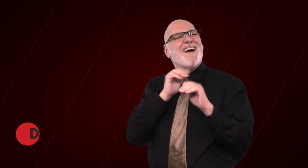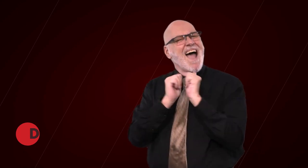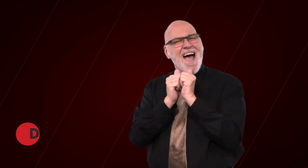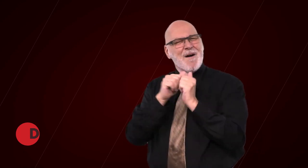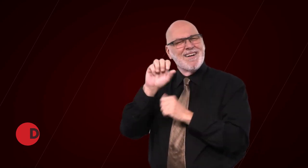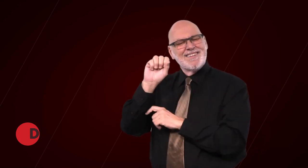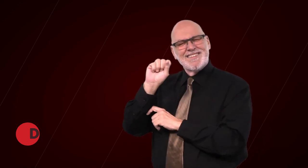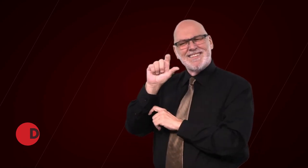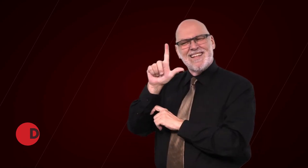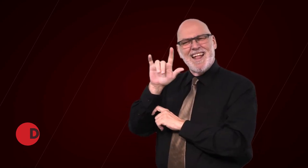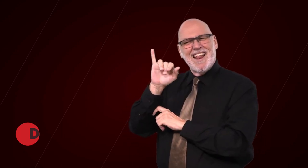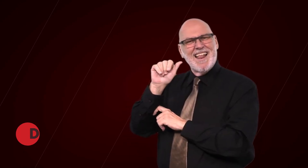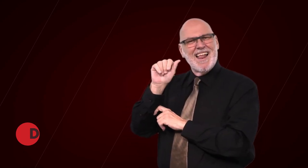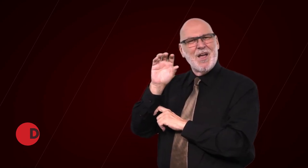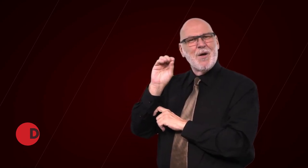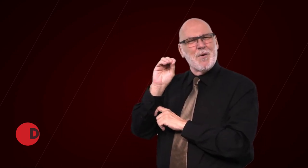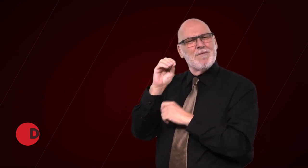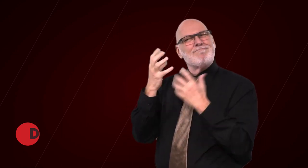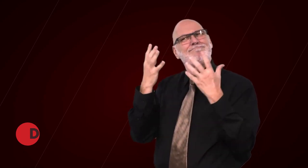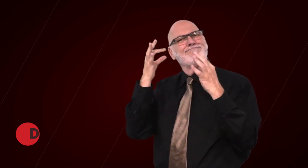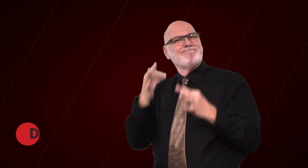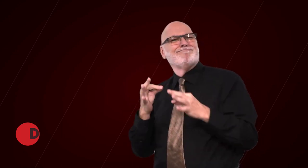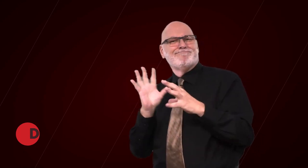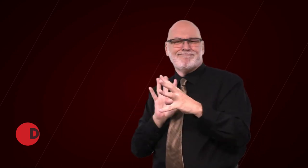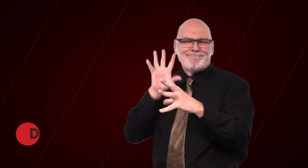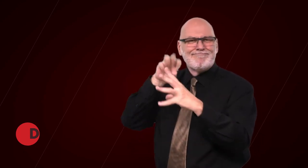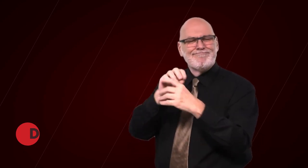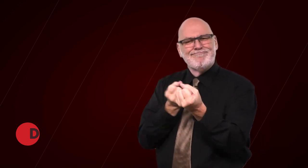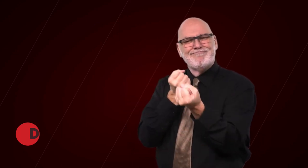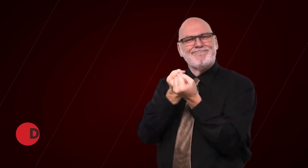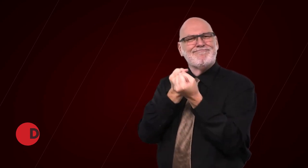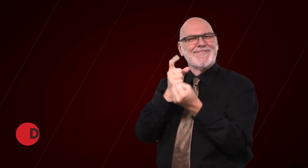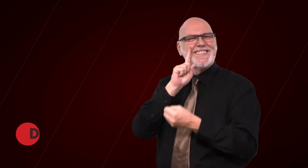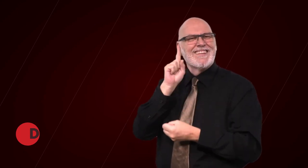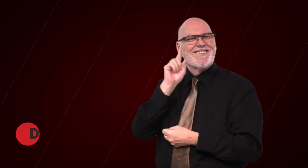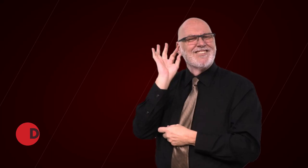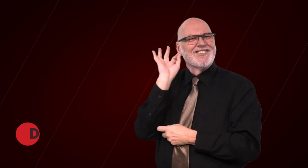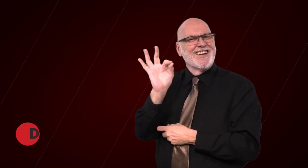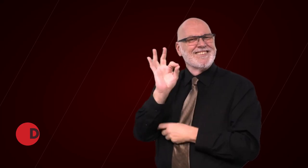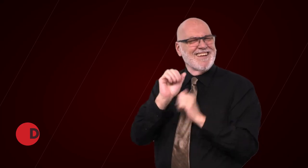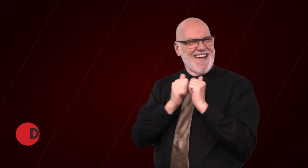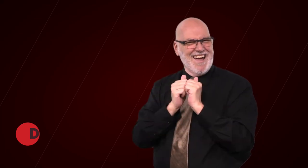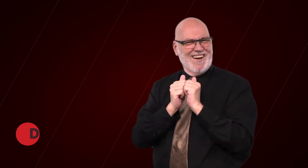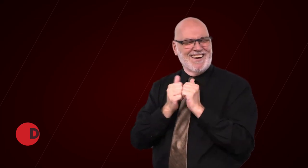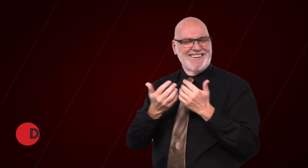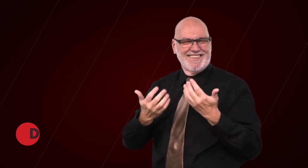[Anselmo]: How did SLIAO get involved in sponsoring DeafDots?